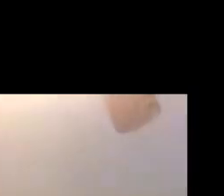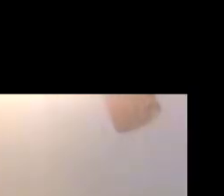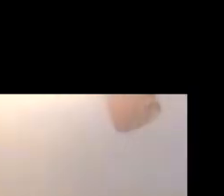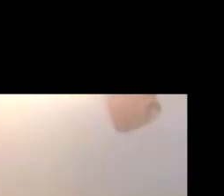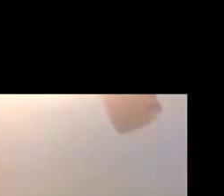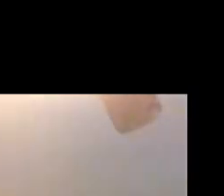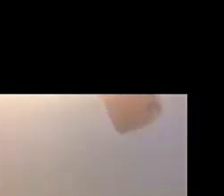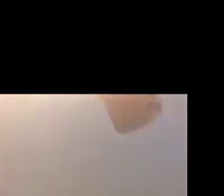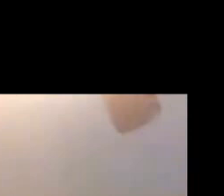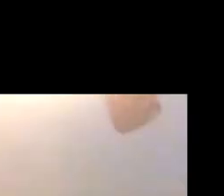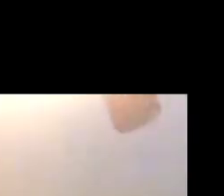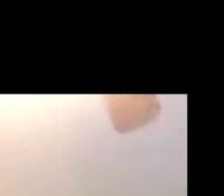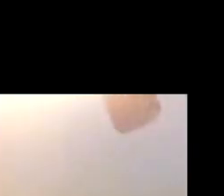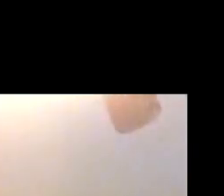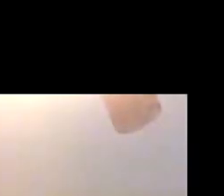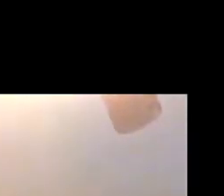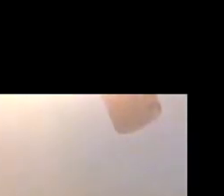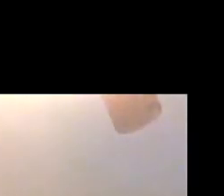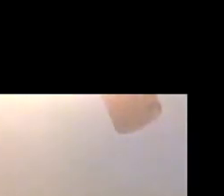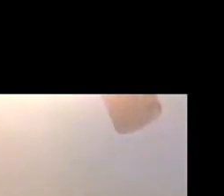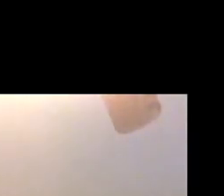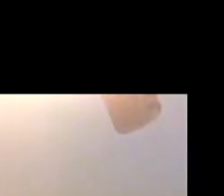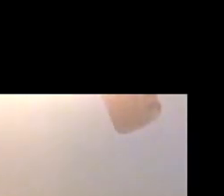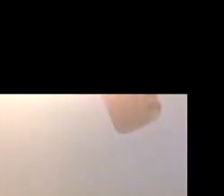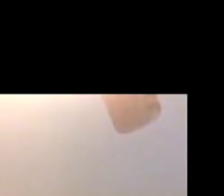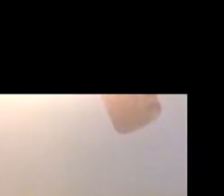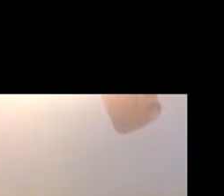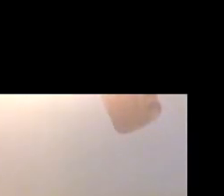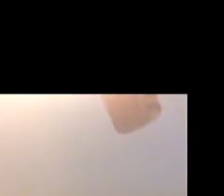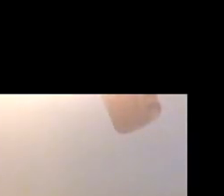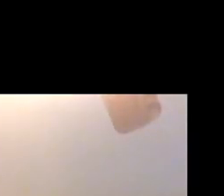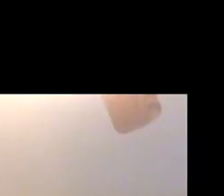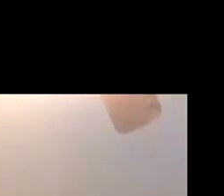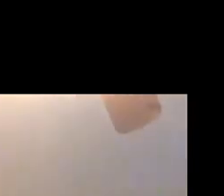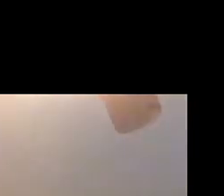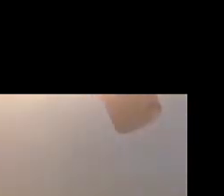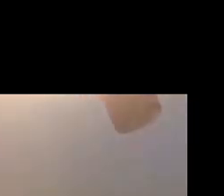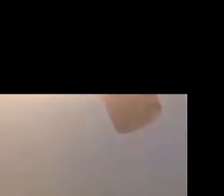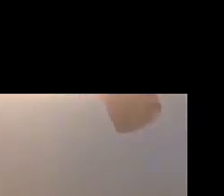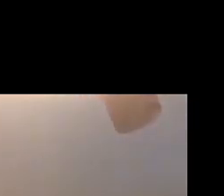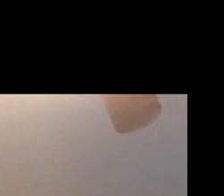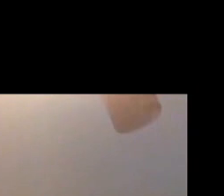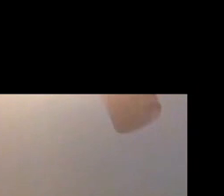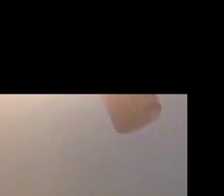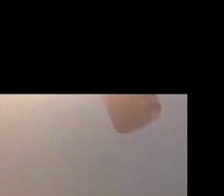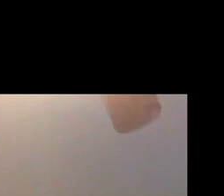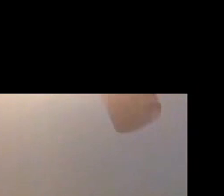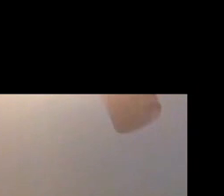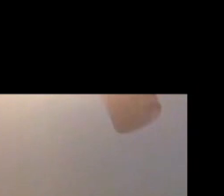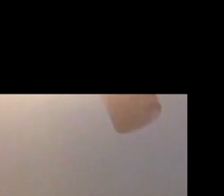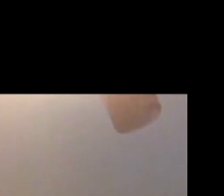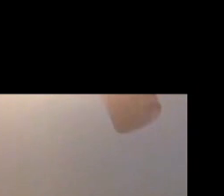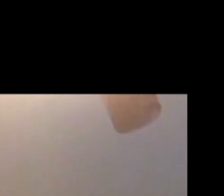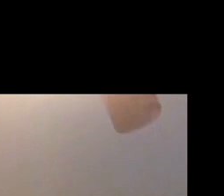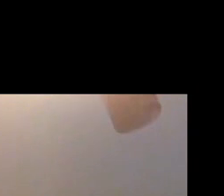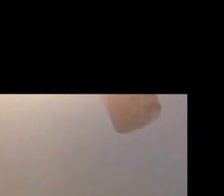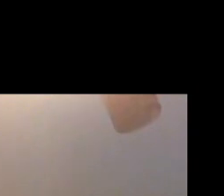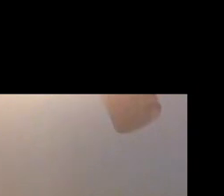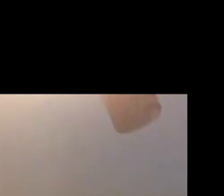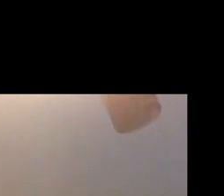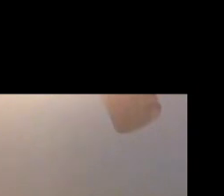Bernard Navarro: It affected our health immensely. You know, diabetes, heart disease,